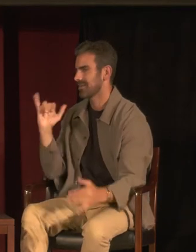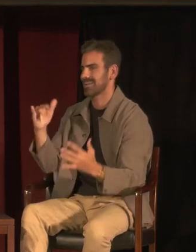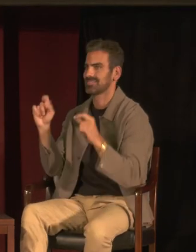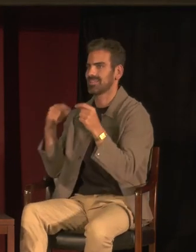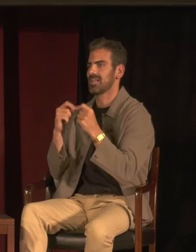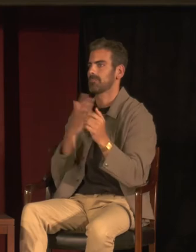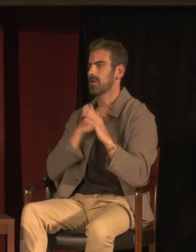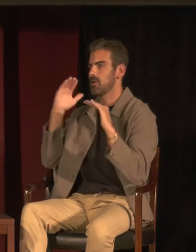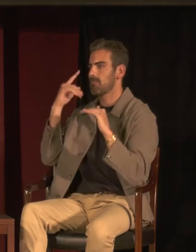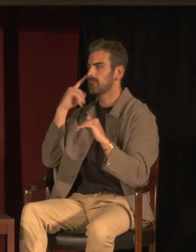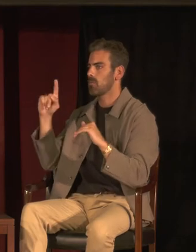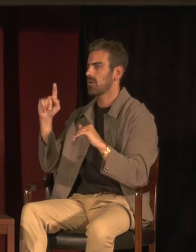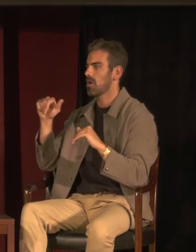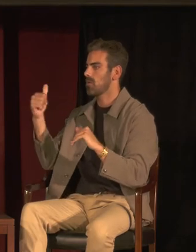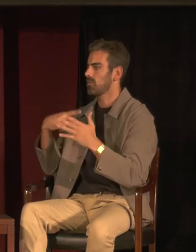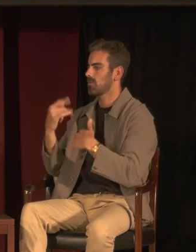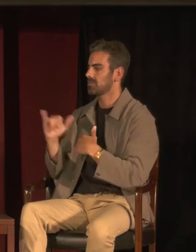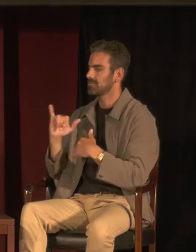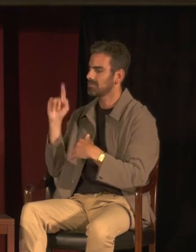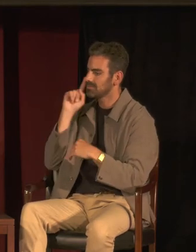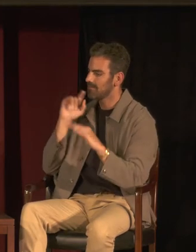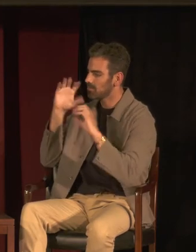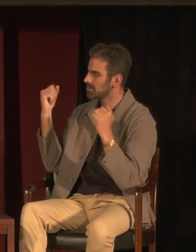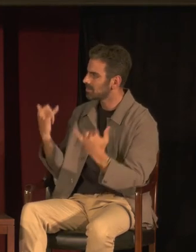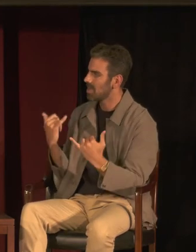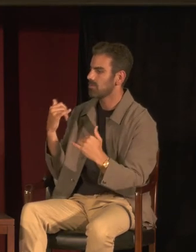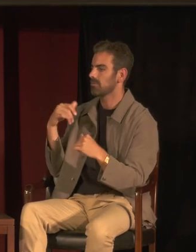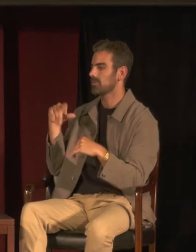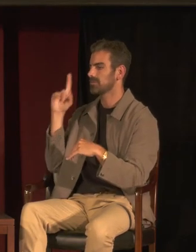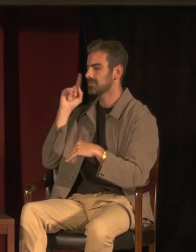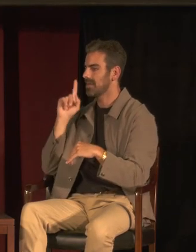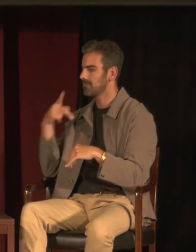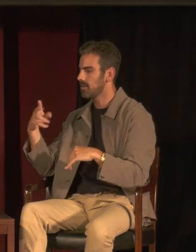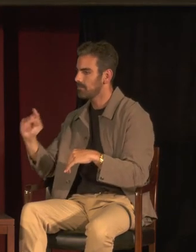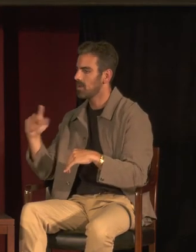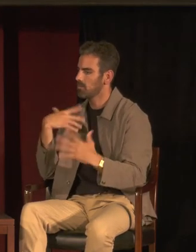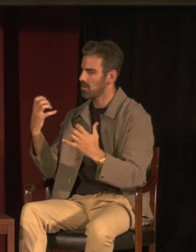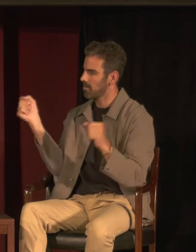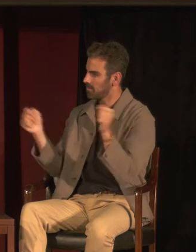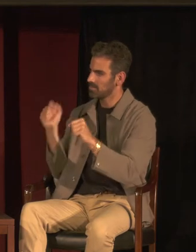create from our own community and we can develop. It's really my hope for other projects, right. Like Deaf President now, and for our Deaf Punk